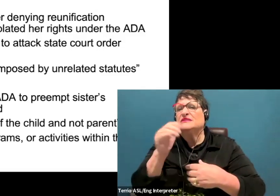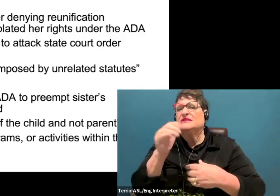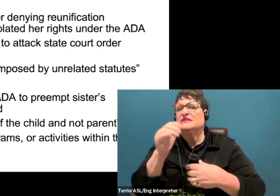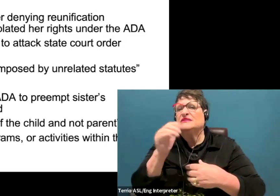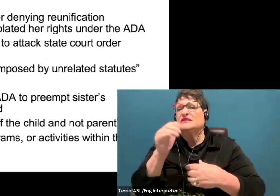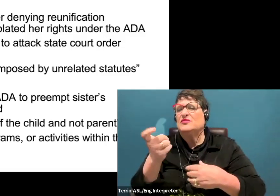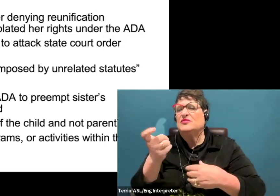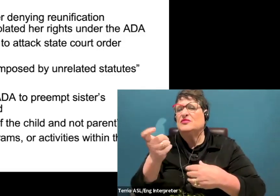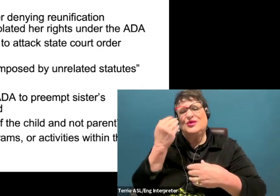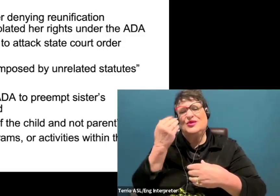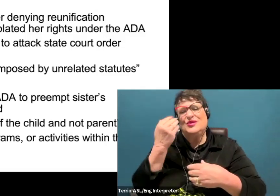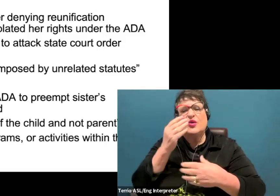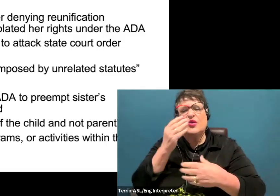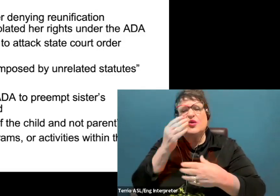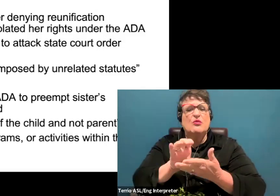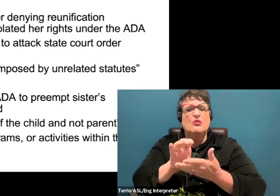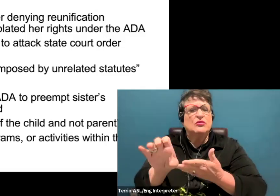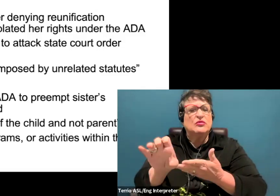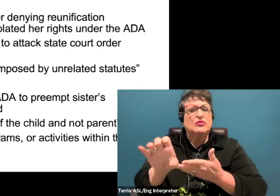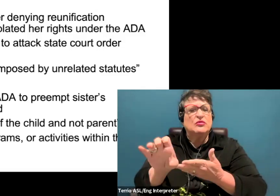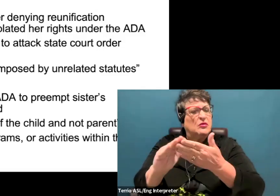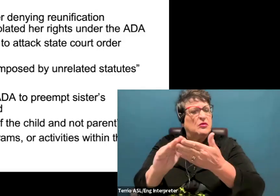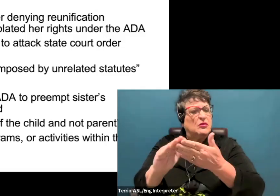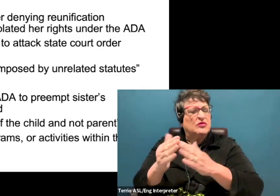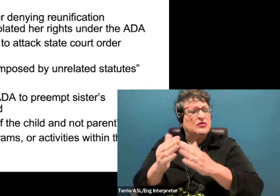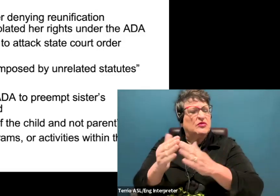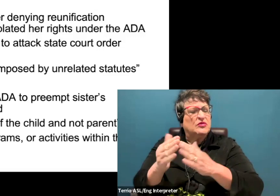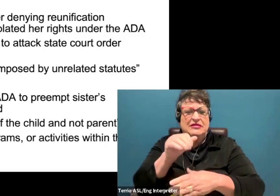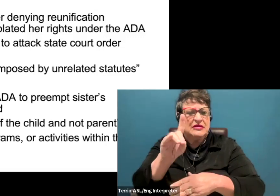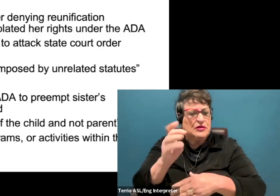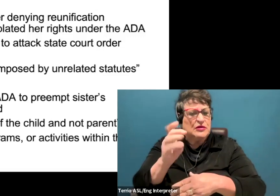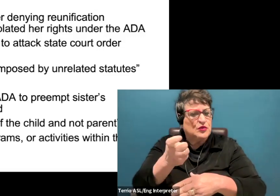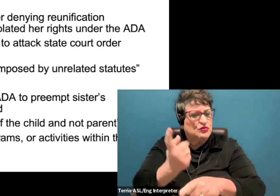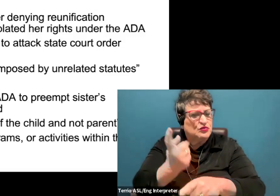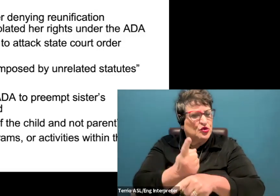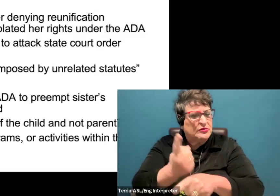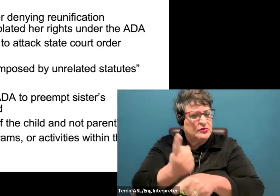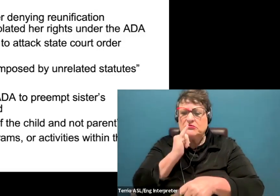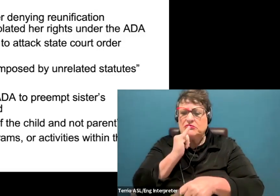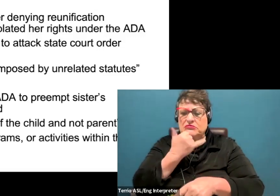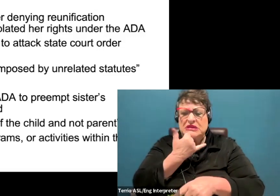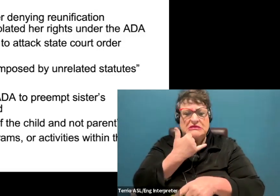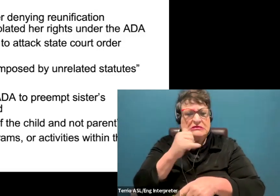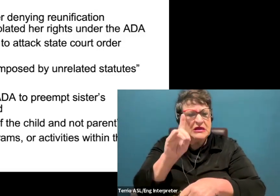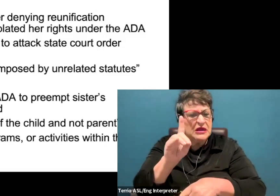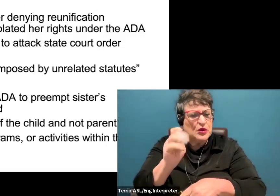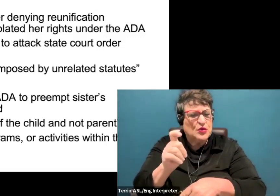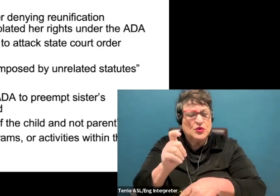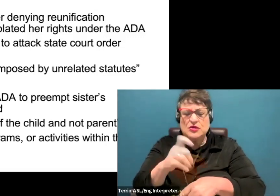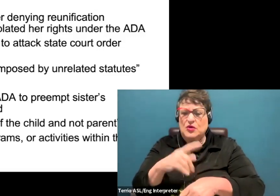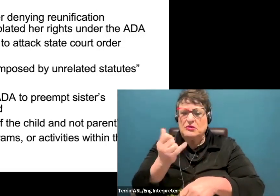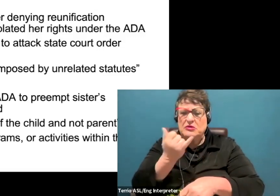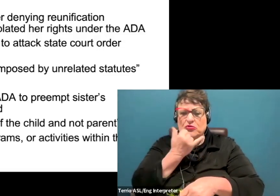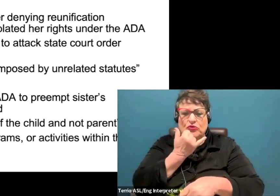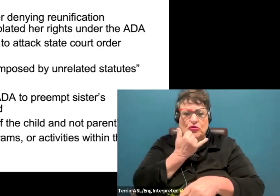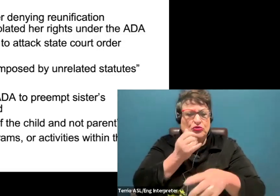misdiagnosed or underdiagnosed and they may have not gotten the proper services in the past that have led them